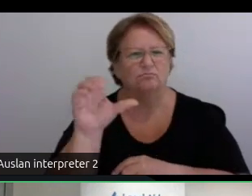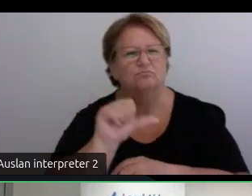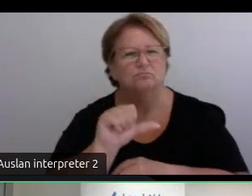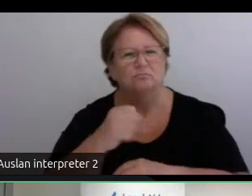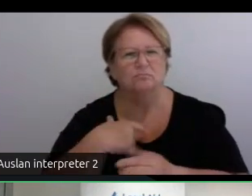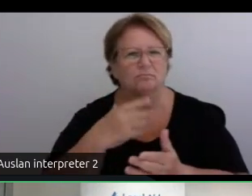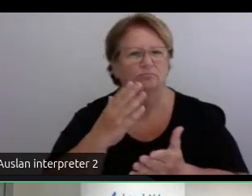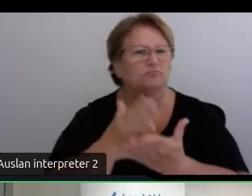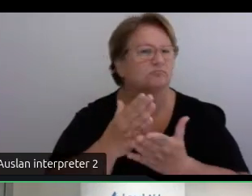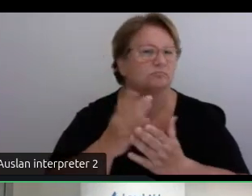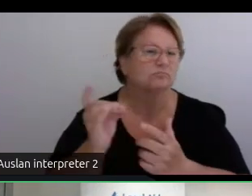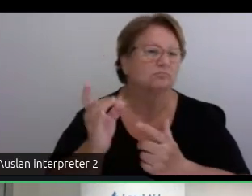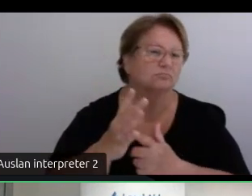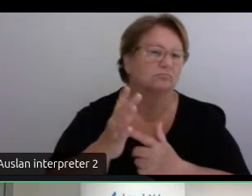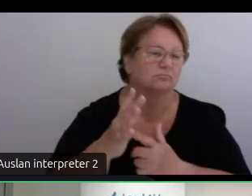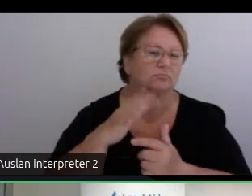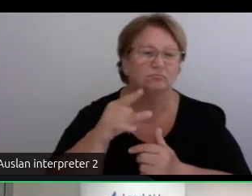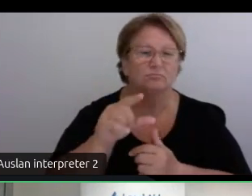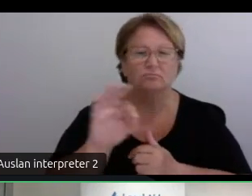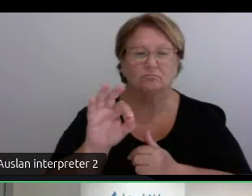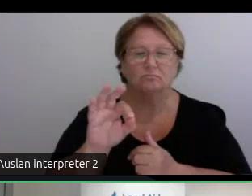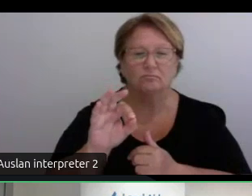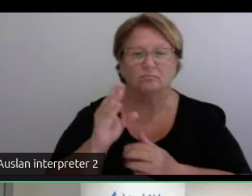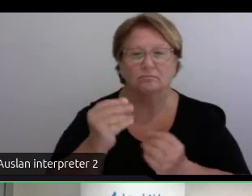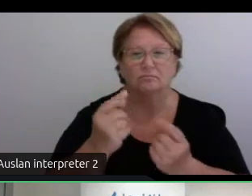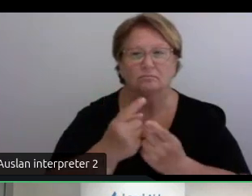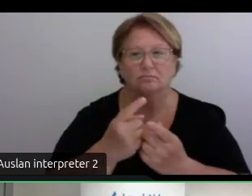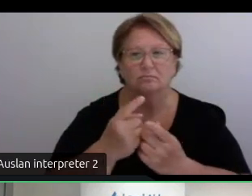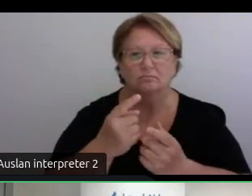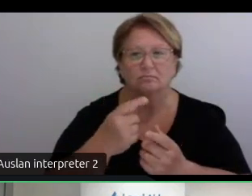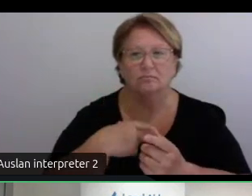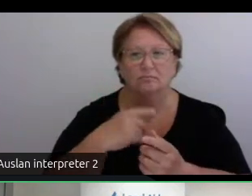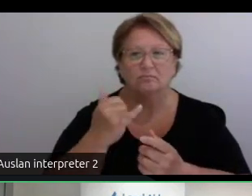Yeah. are really really important because that's not something you'd necessarily go oh we're just